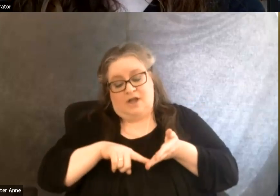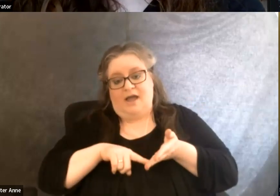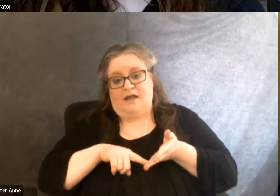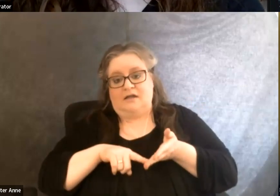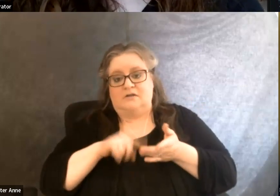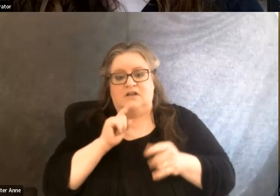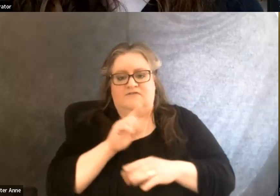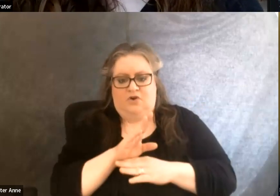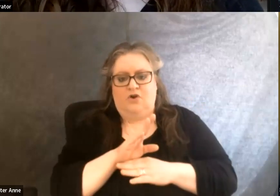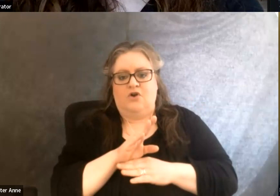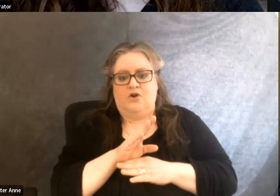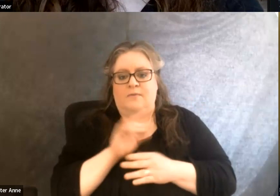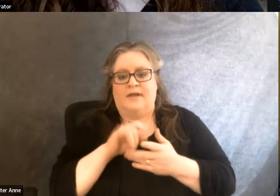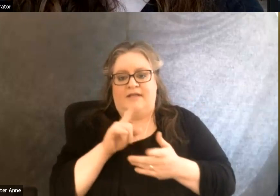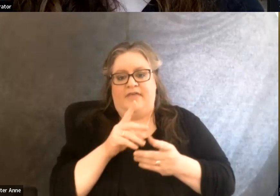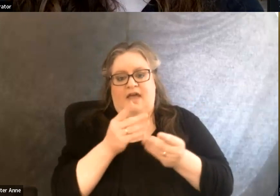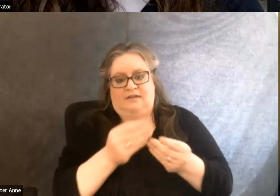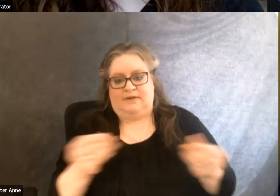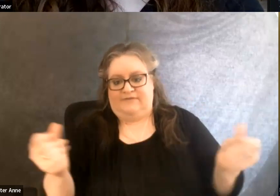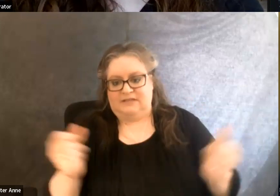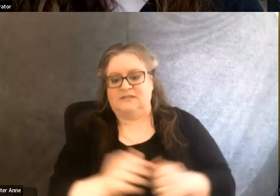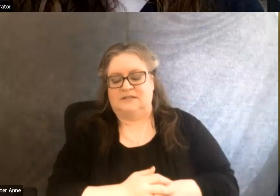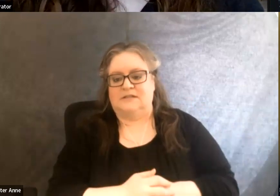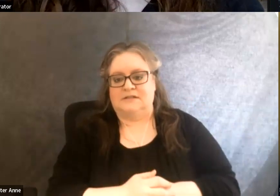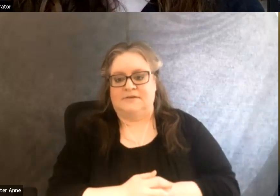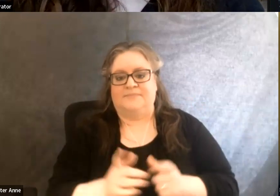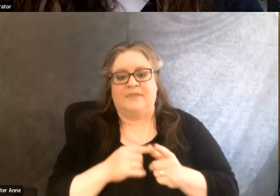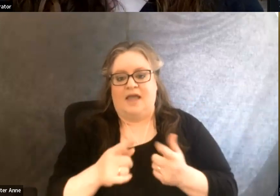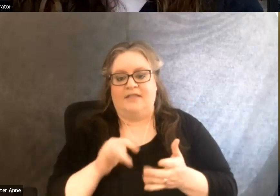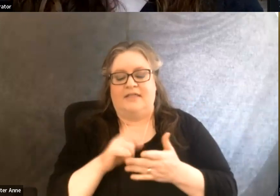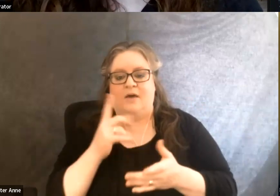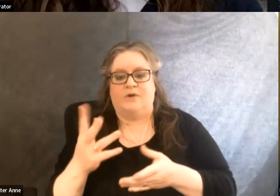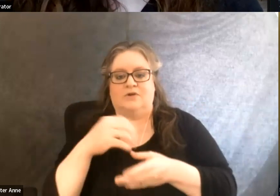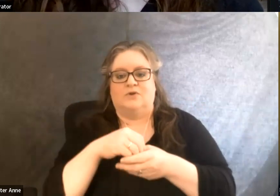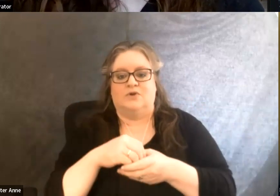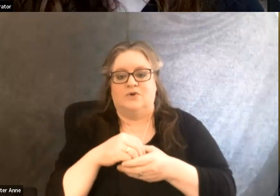just to confirm that they have been fixed. And then it also comes with a consultation